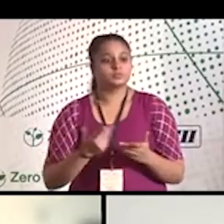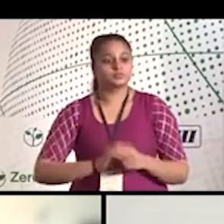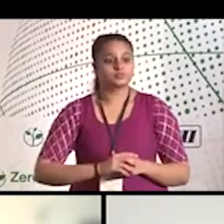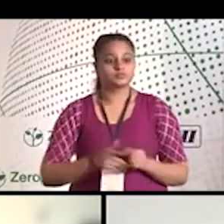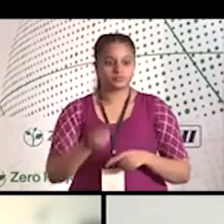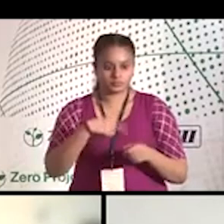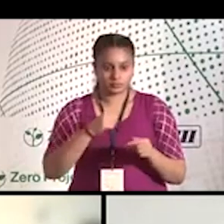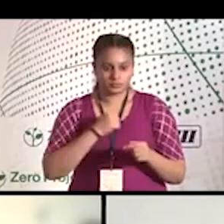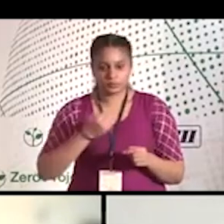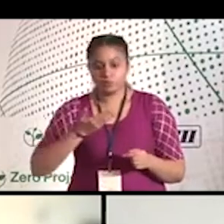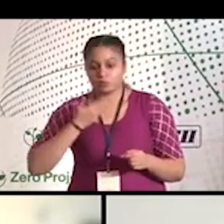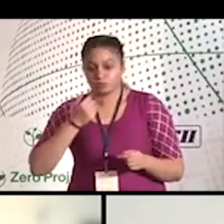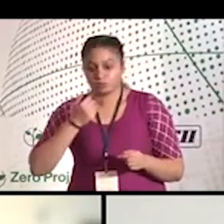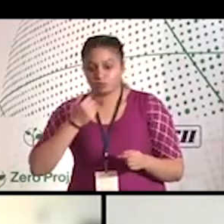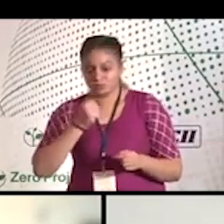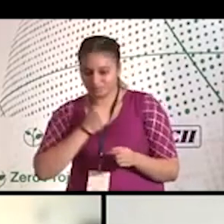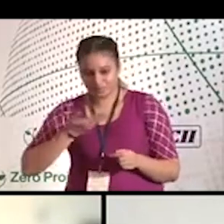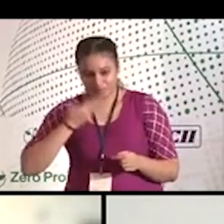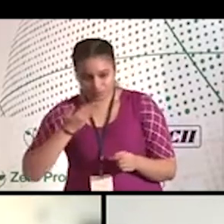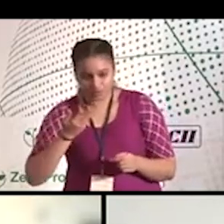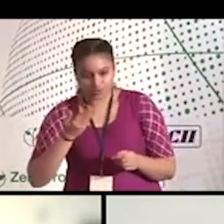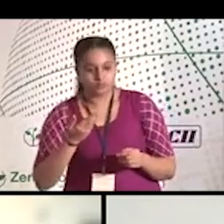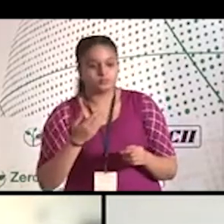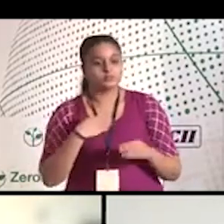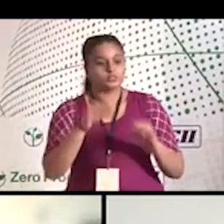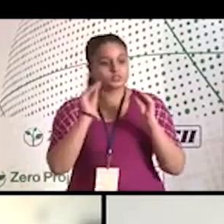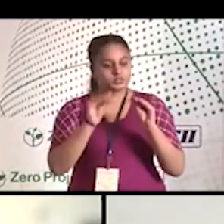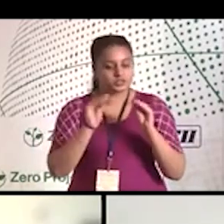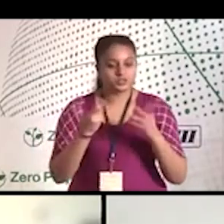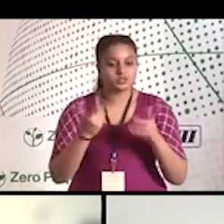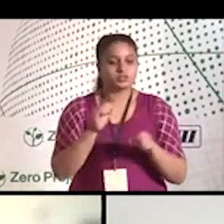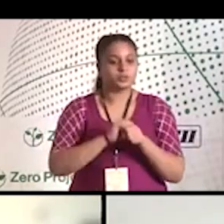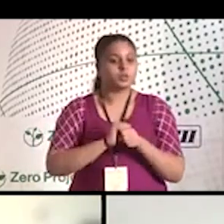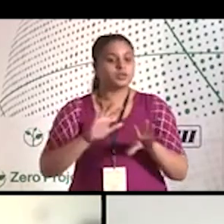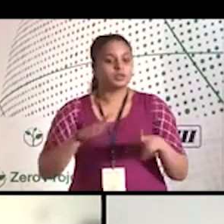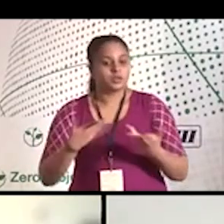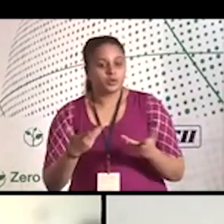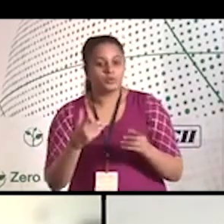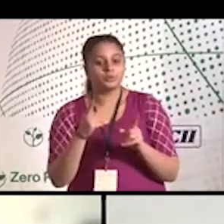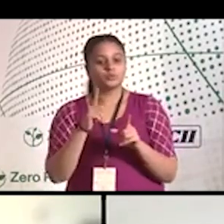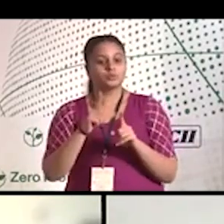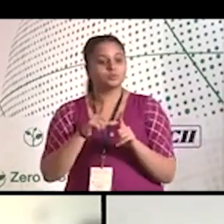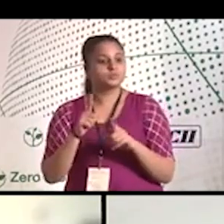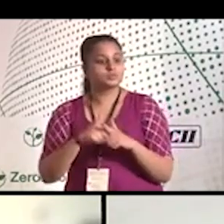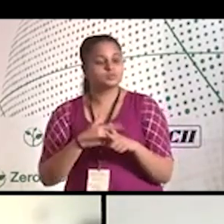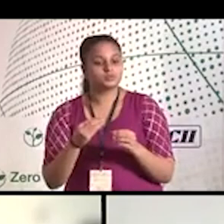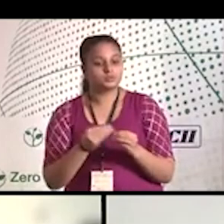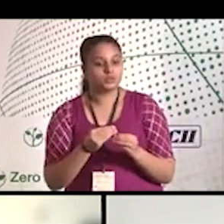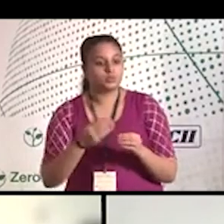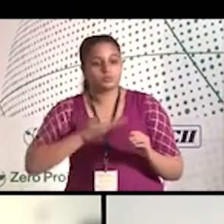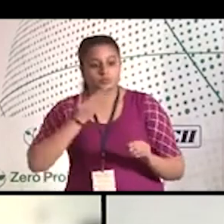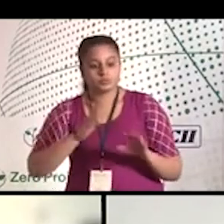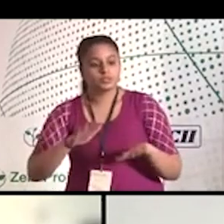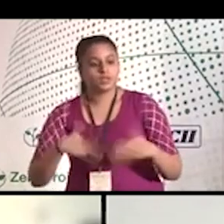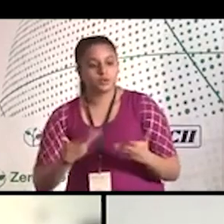and specifically how we adapt our training to the candidates. It depends on the candidates. Every candidate is a little different.